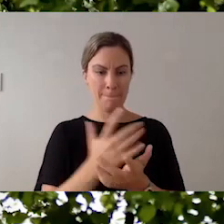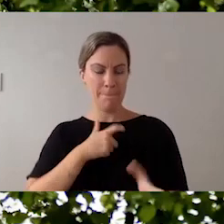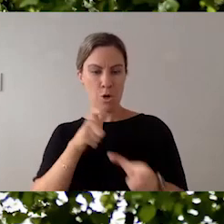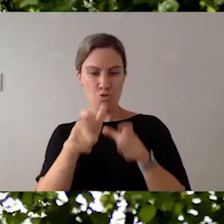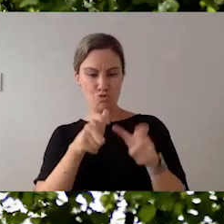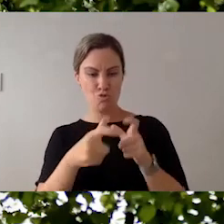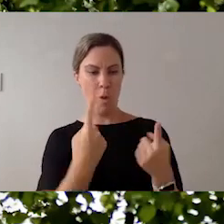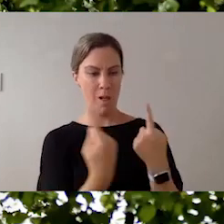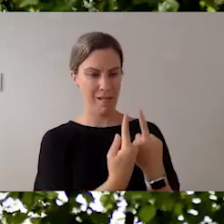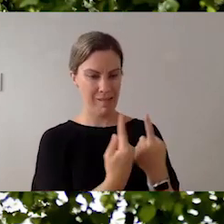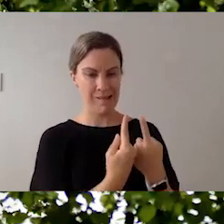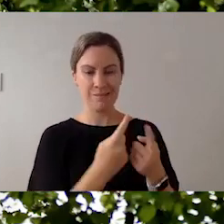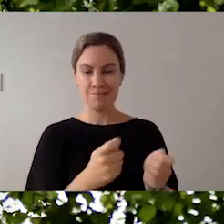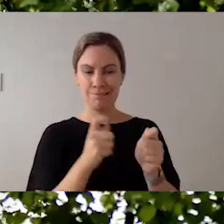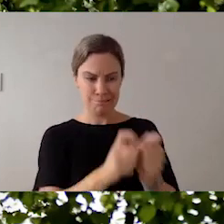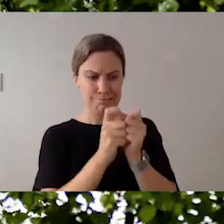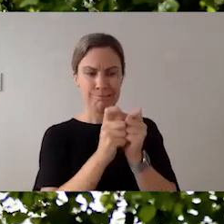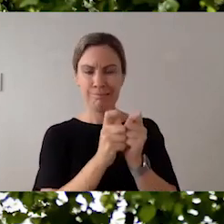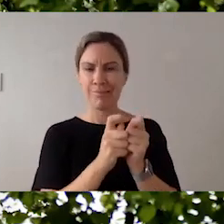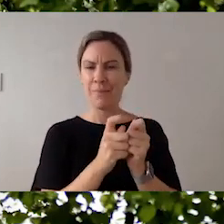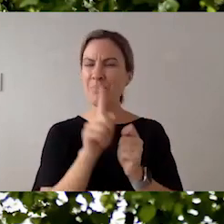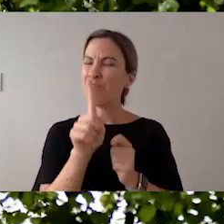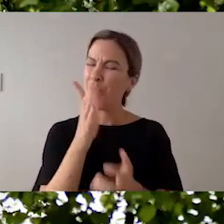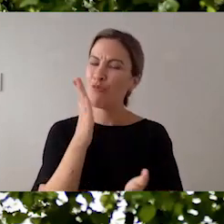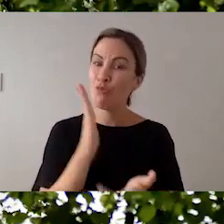all the stuff that matters. And the reality is, there's a whole